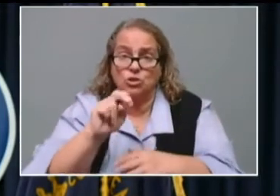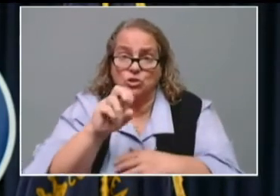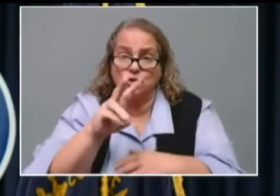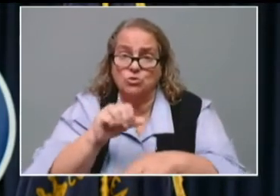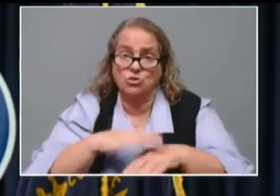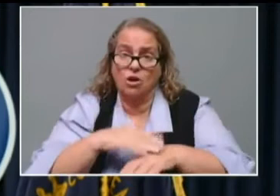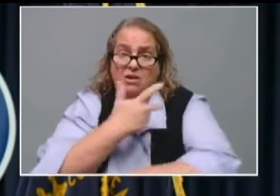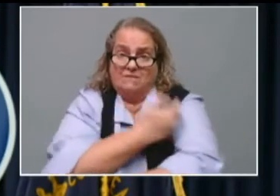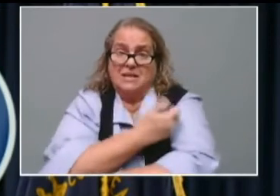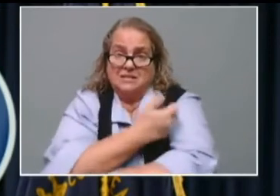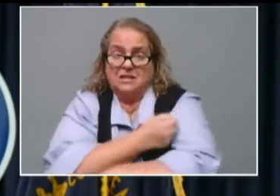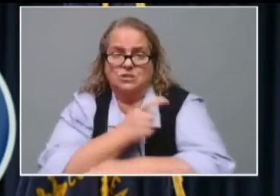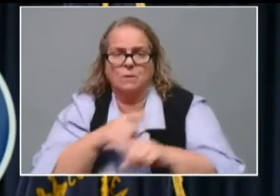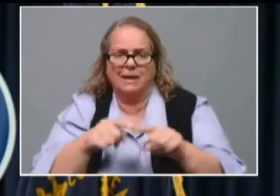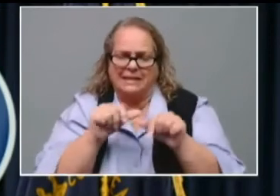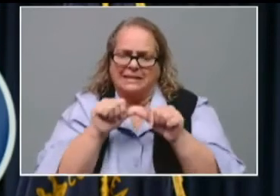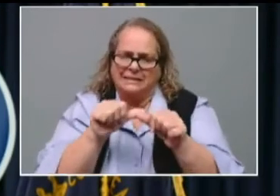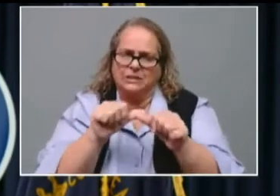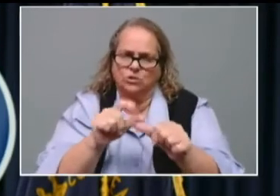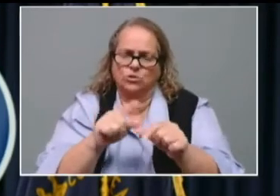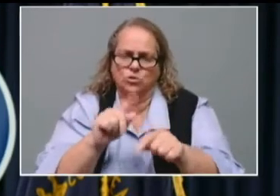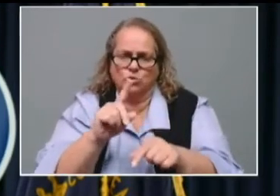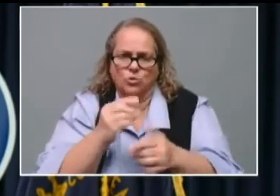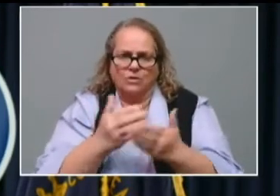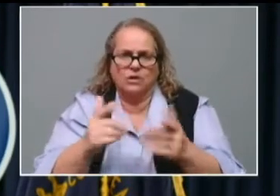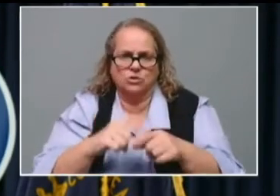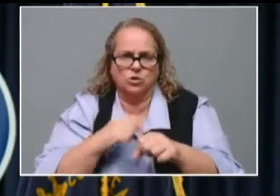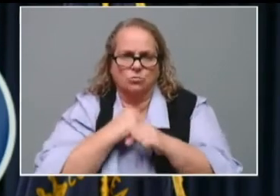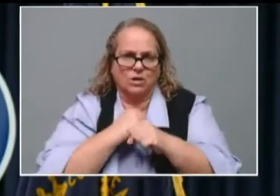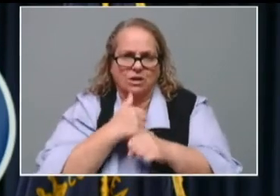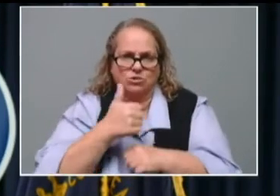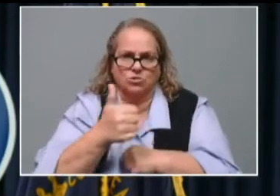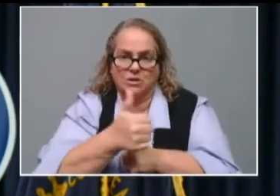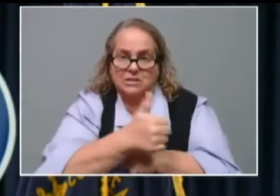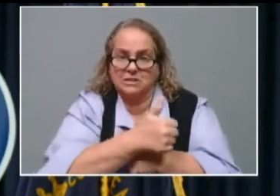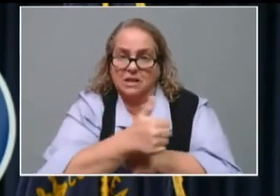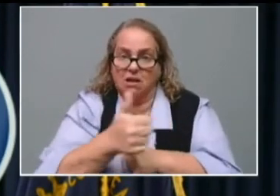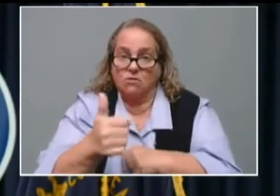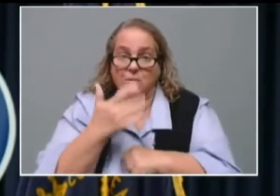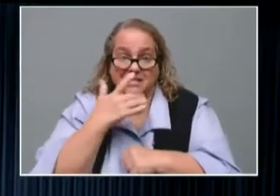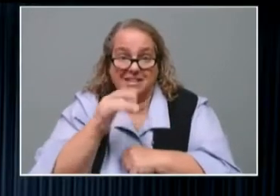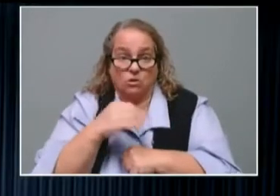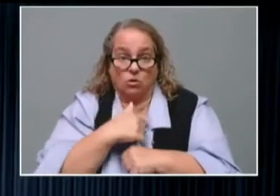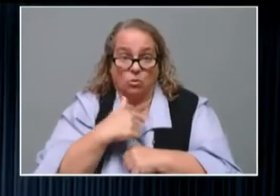things to protect yourself. Because if we plateau here were really were higher,